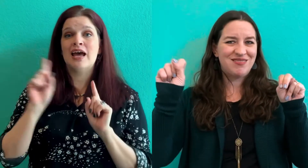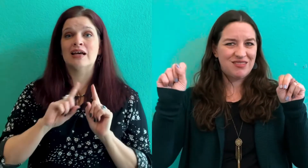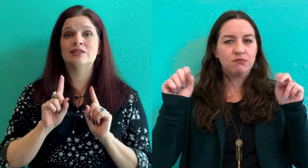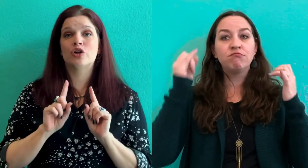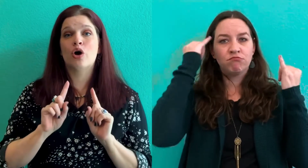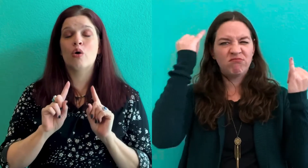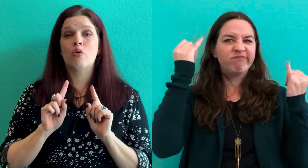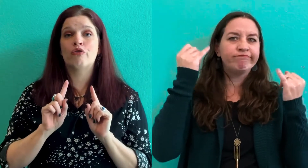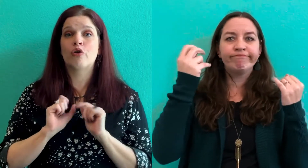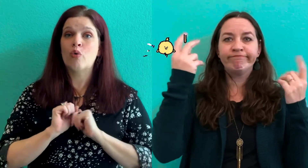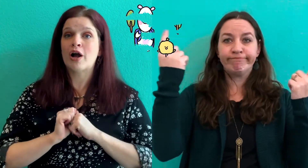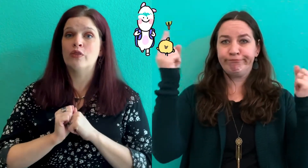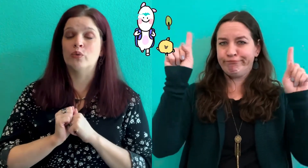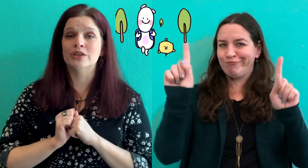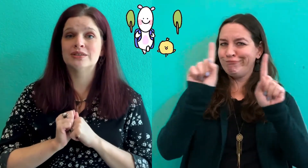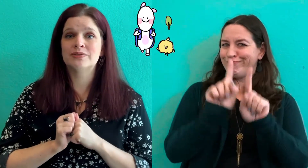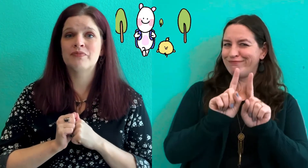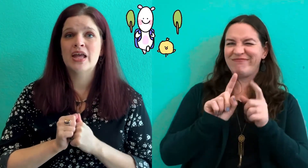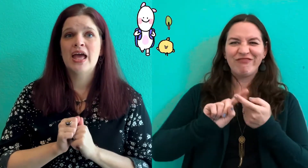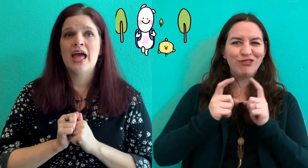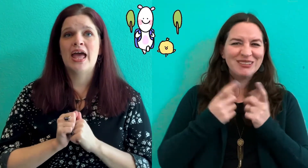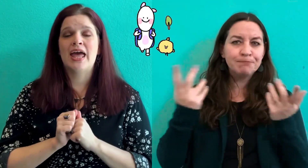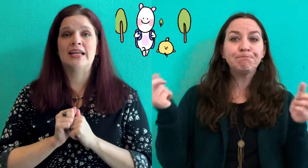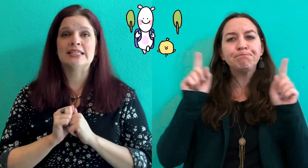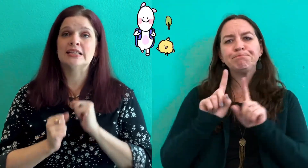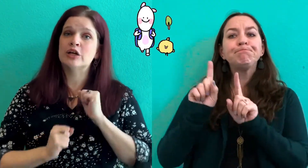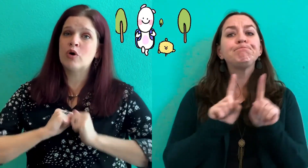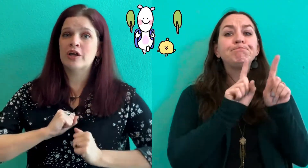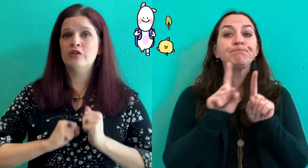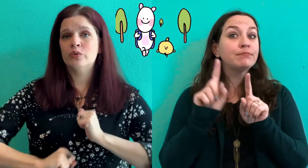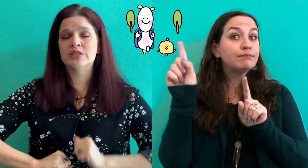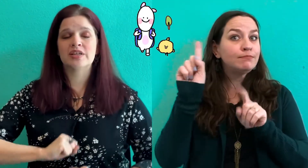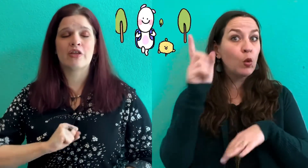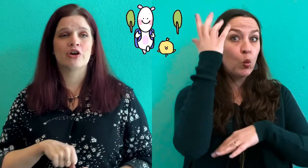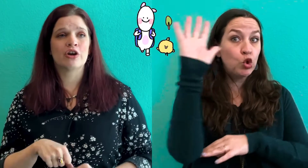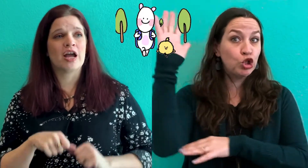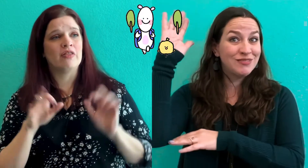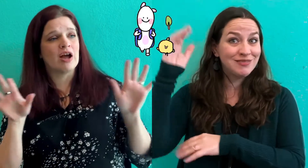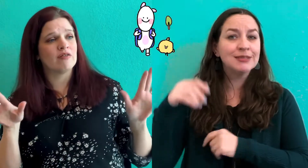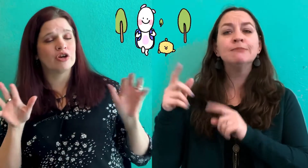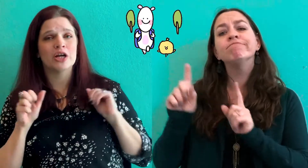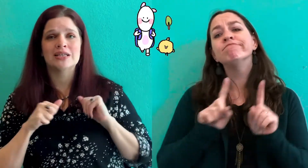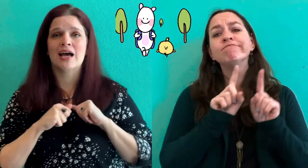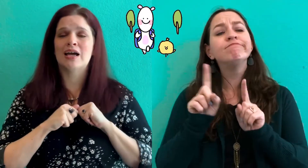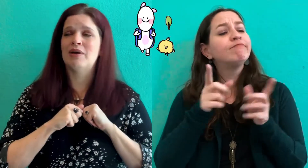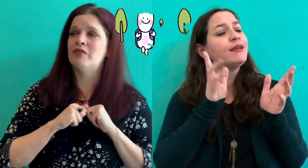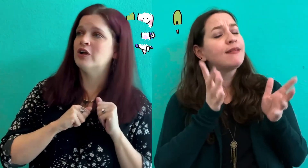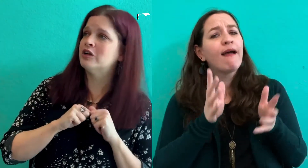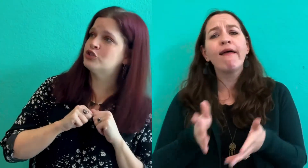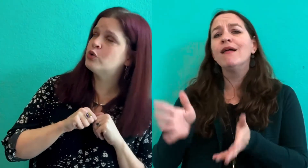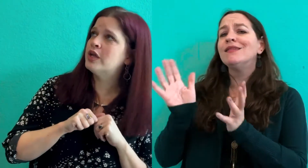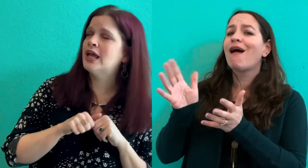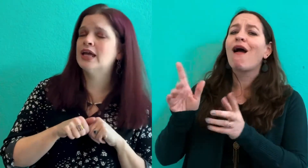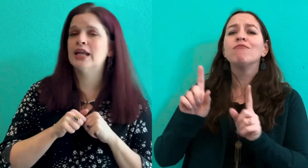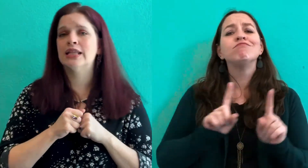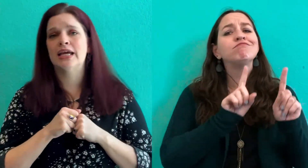and an S go for a walk in the woods, and they're walking in the woods together and they're having a great time and they're enjoying it and they